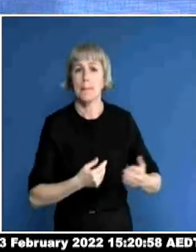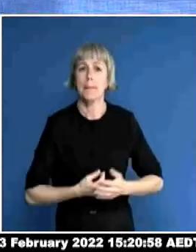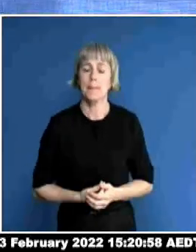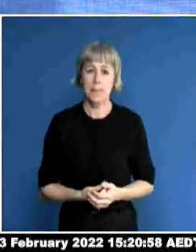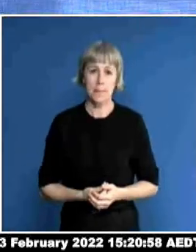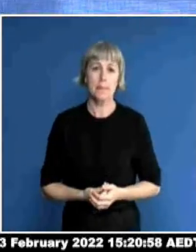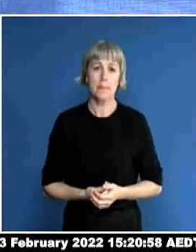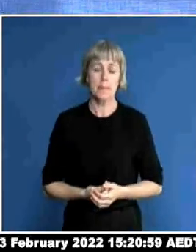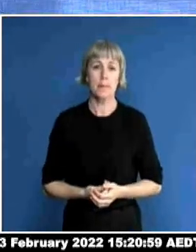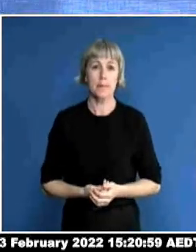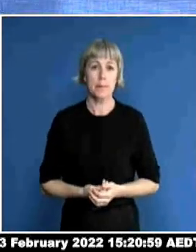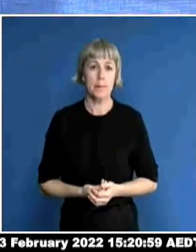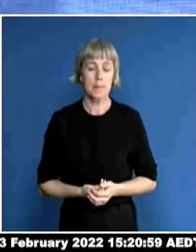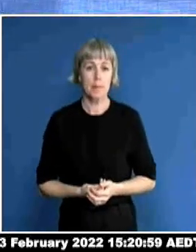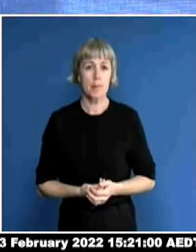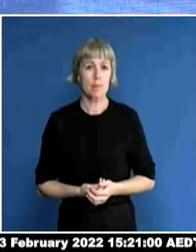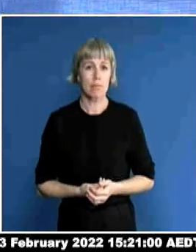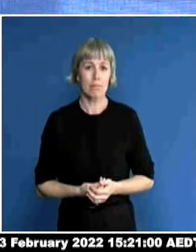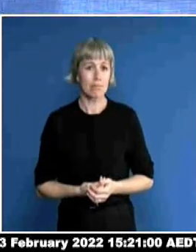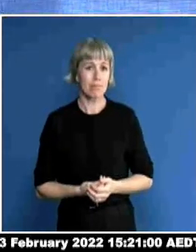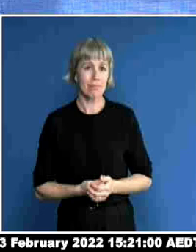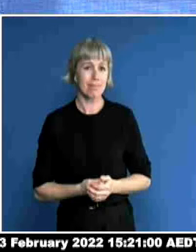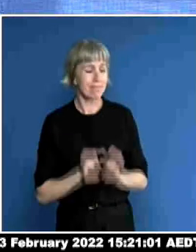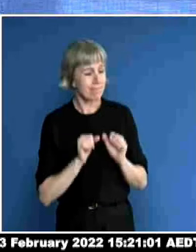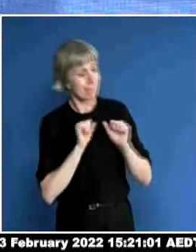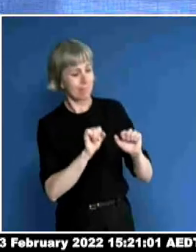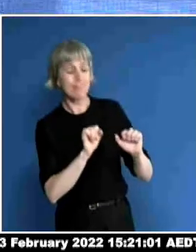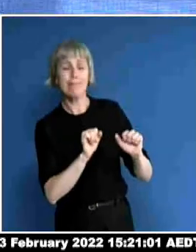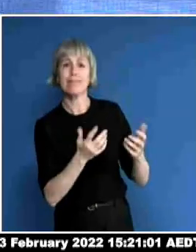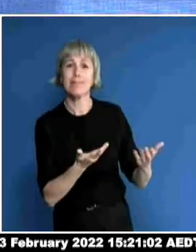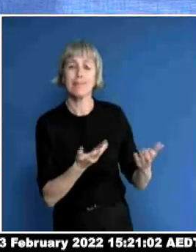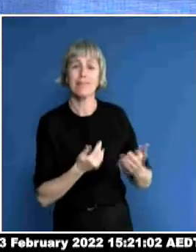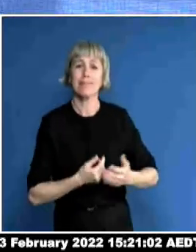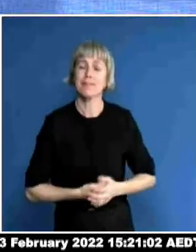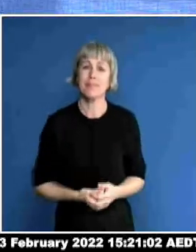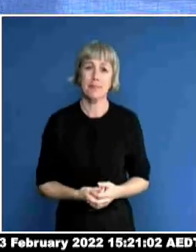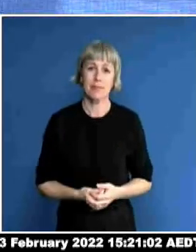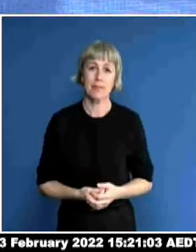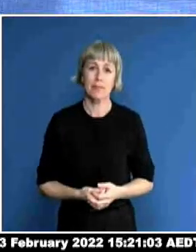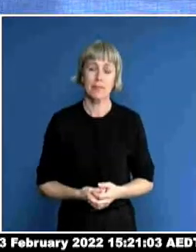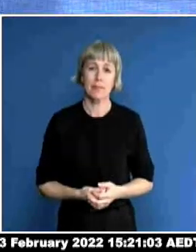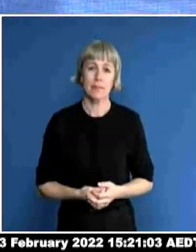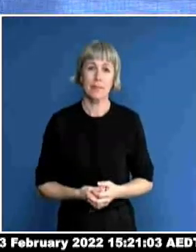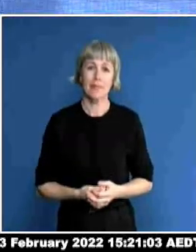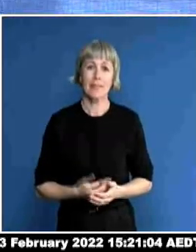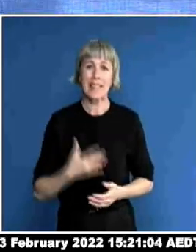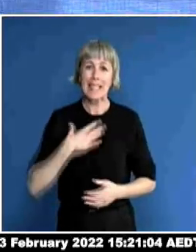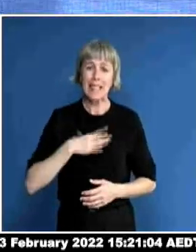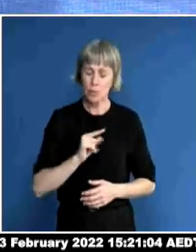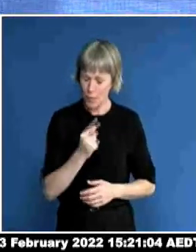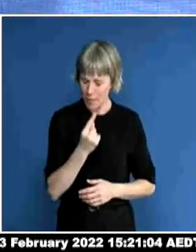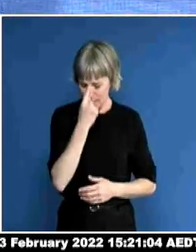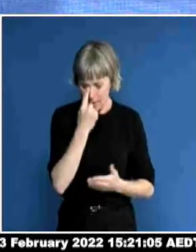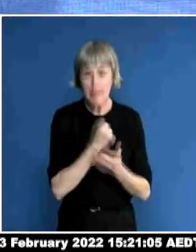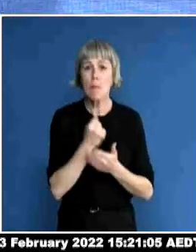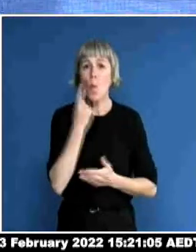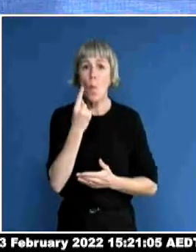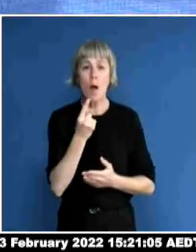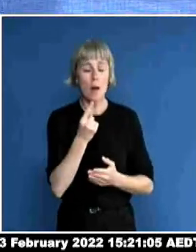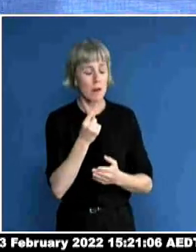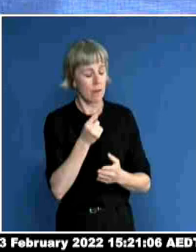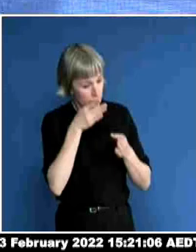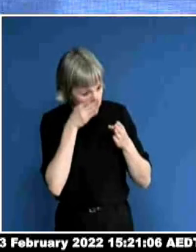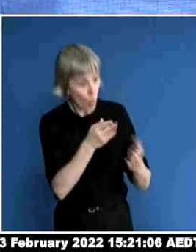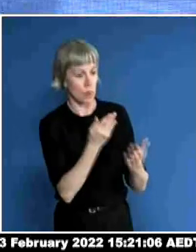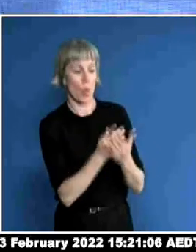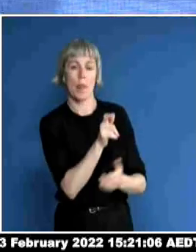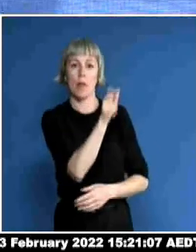person. You need to focus it back to the person, real, centred person, and let them